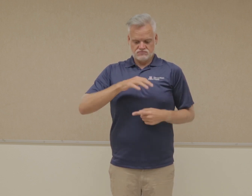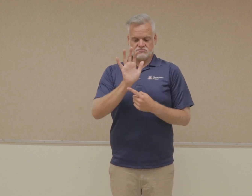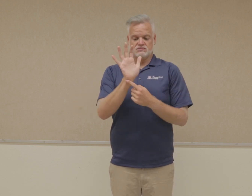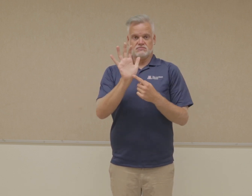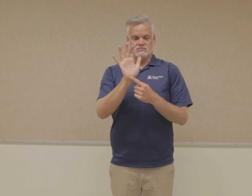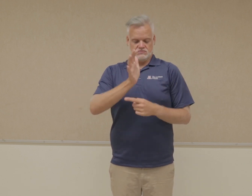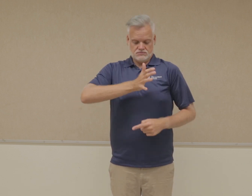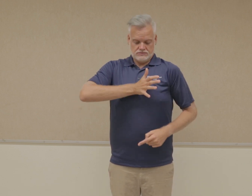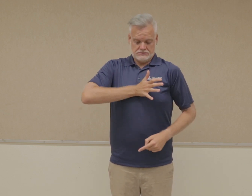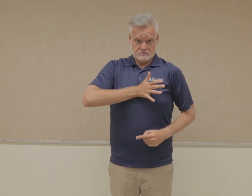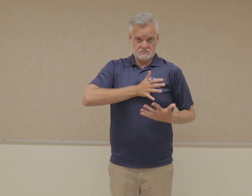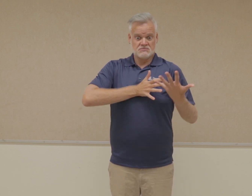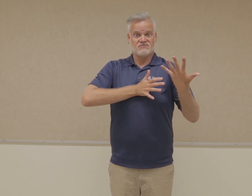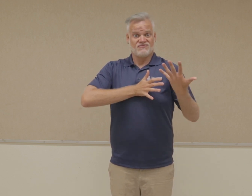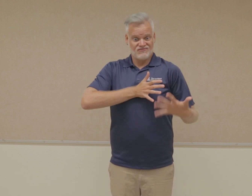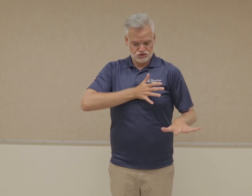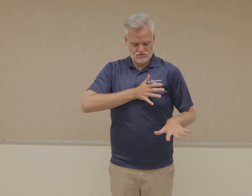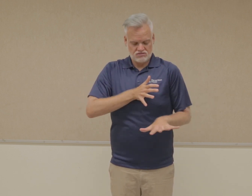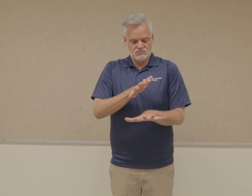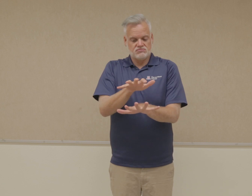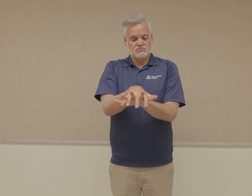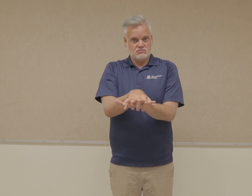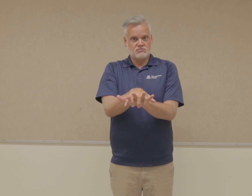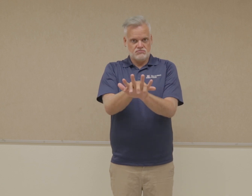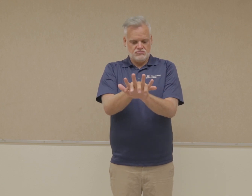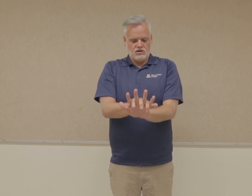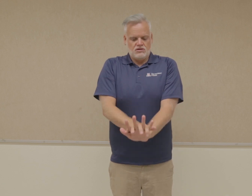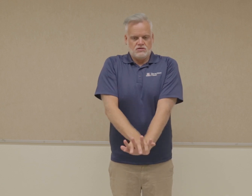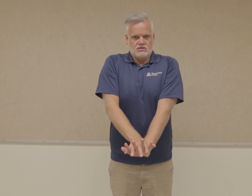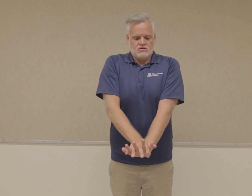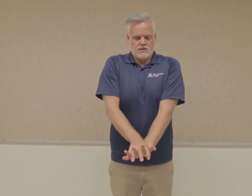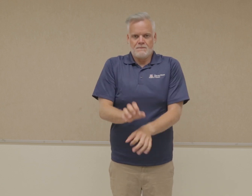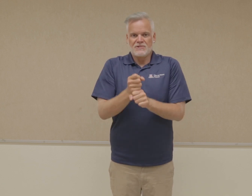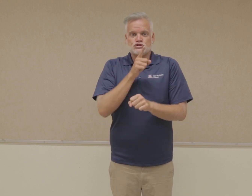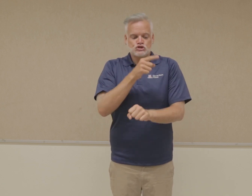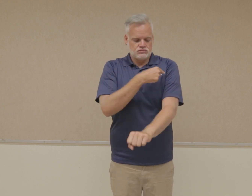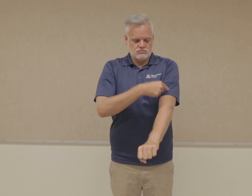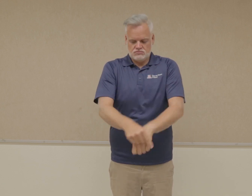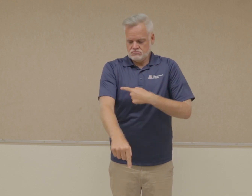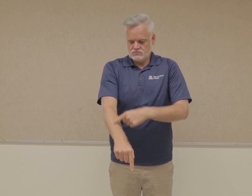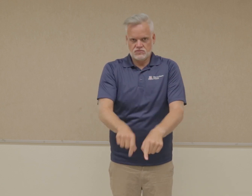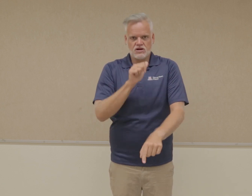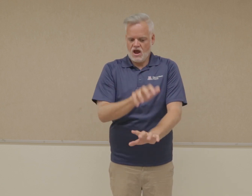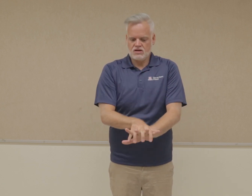lock your elbows so that they are straight, and fall down with all of your body weight. Remember that you are not pushing with your shoulders but with